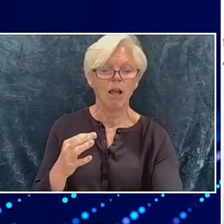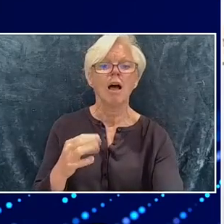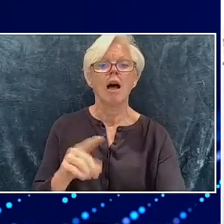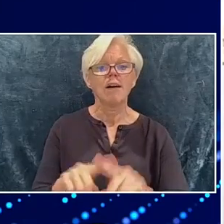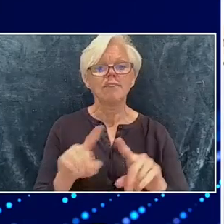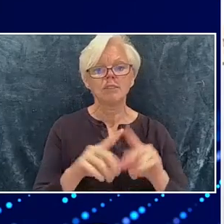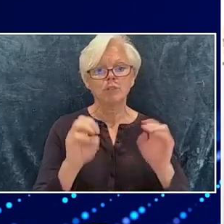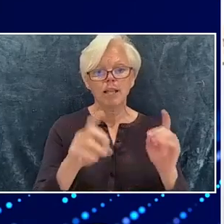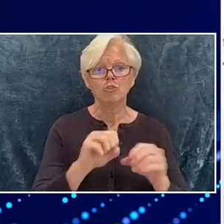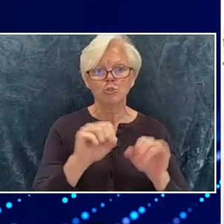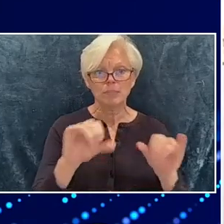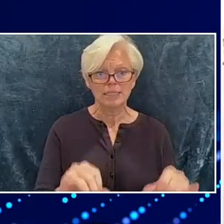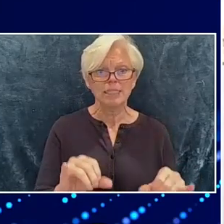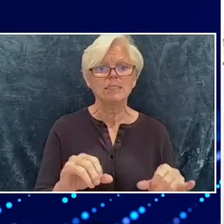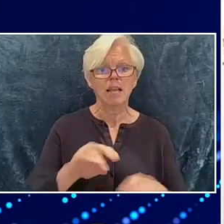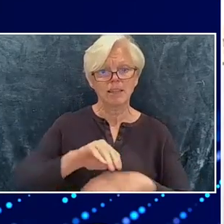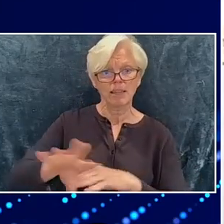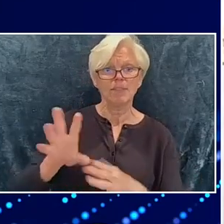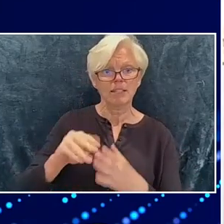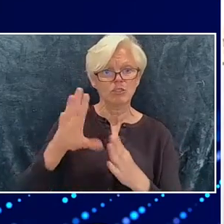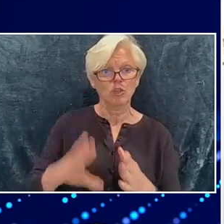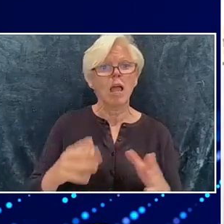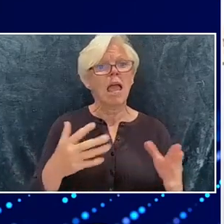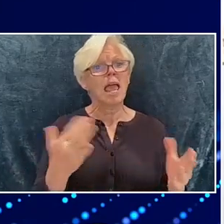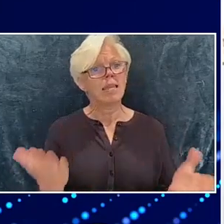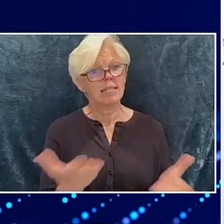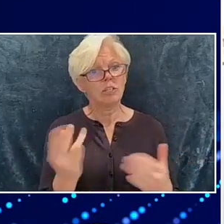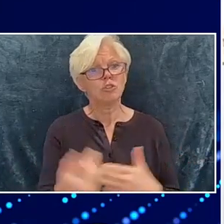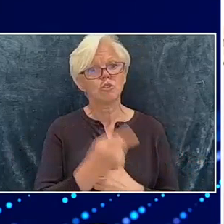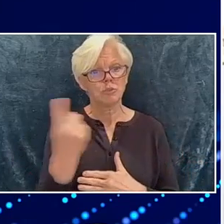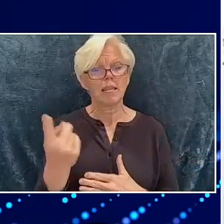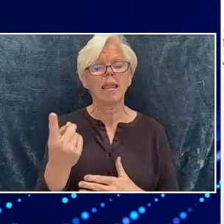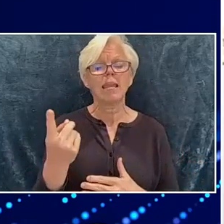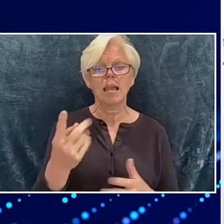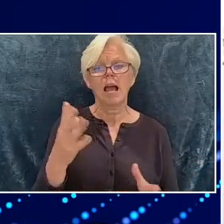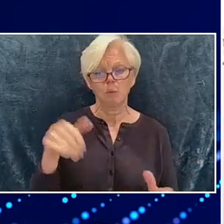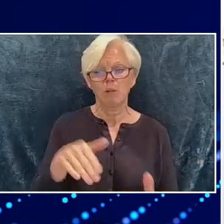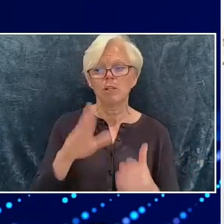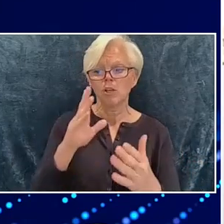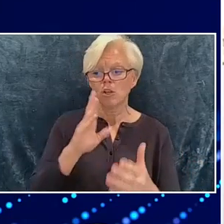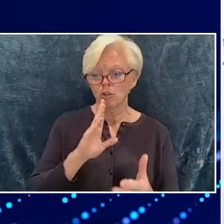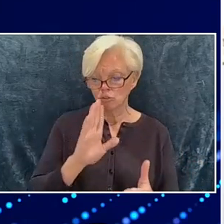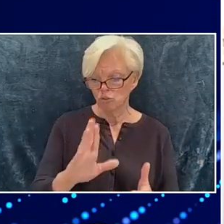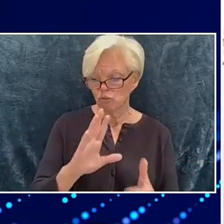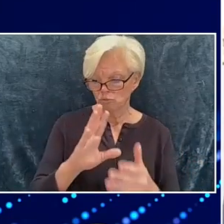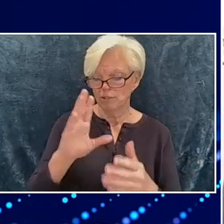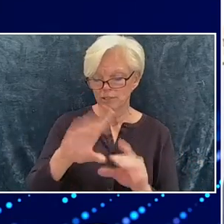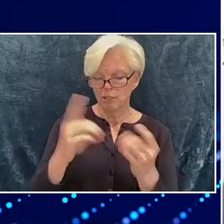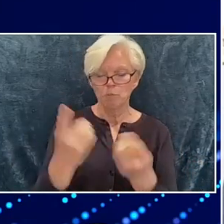our students. And I'm here today to address the Department's proposal to remove asynchronous distance education.